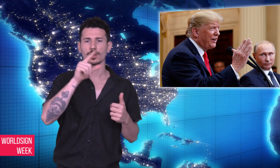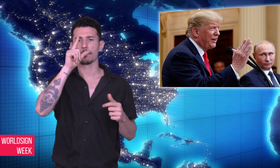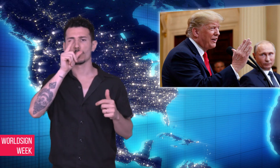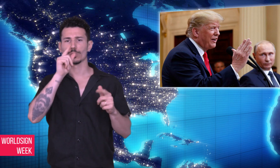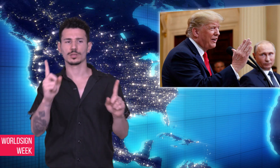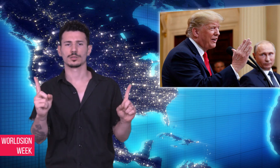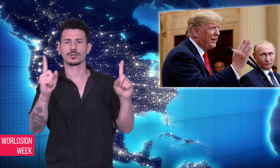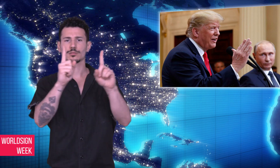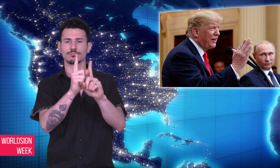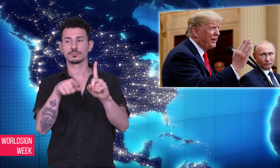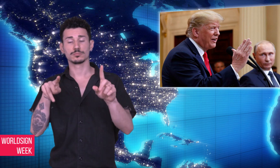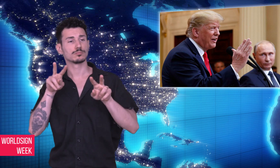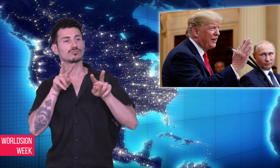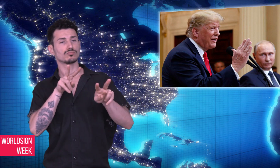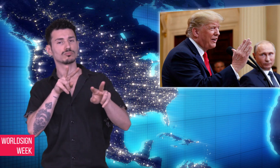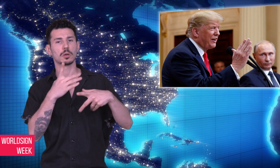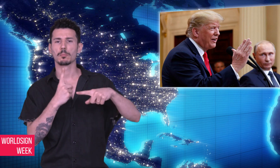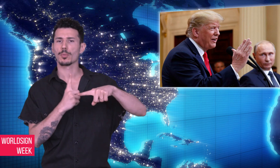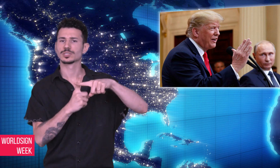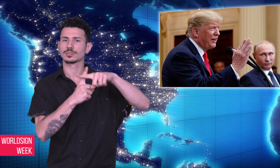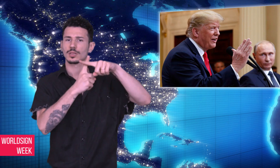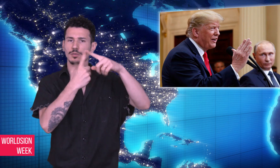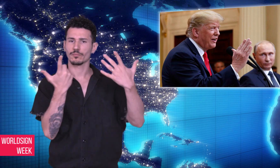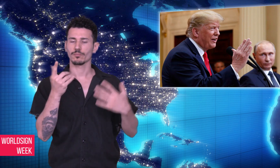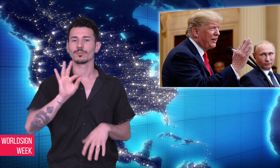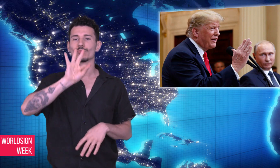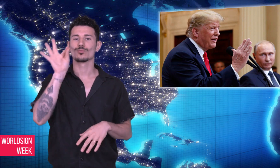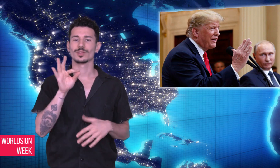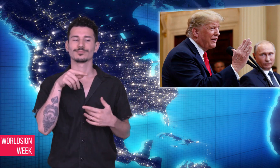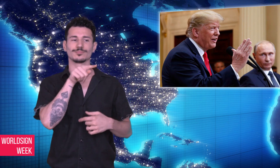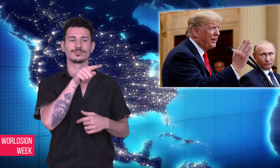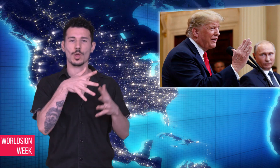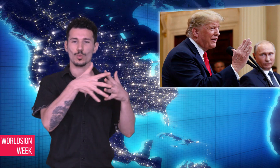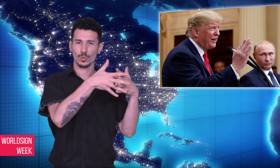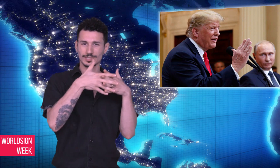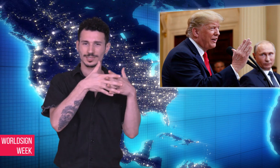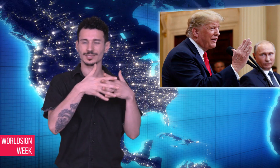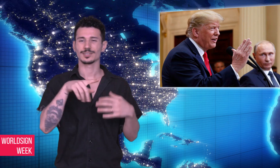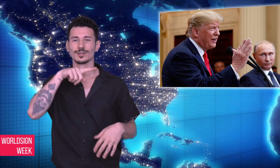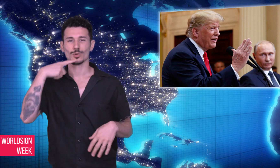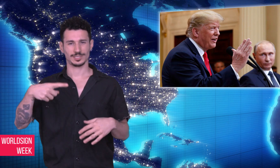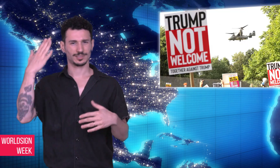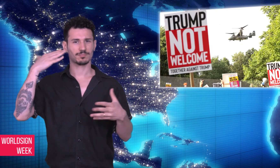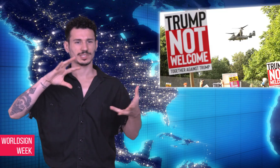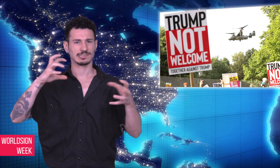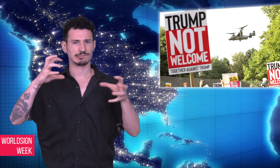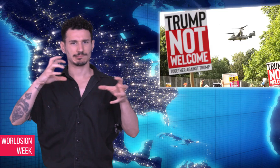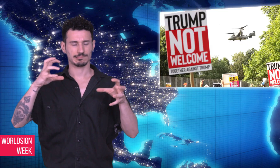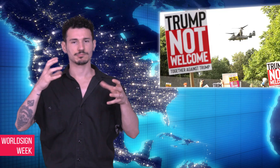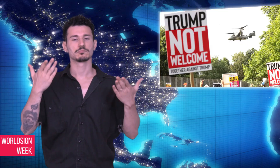to Trump and Putin’s meeting was optimistic as they saw it as a